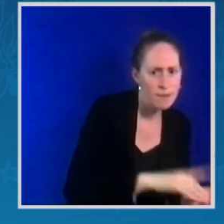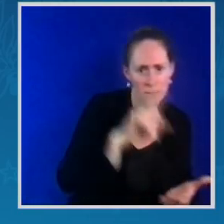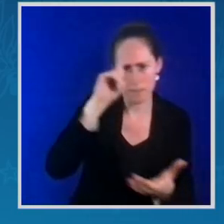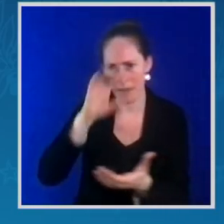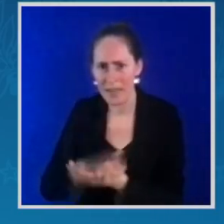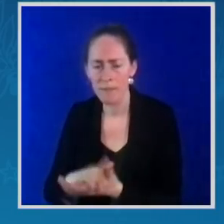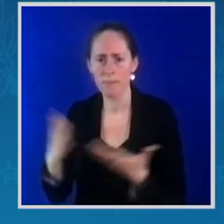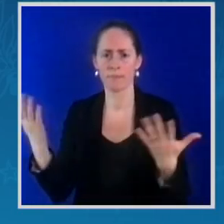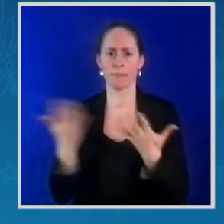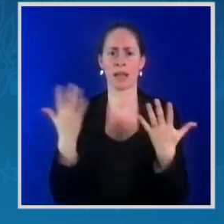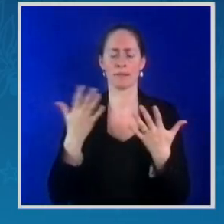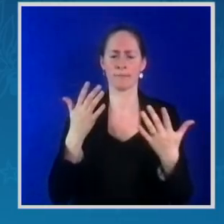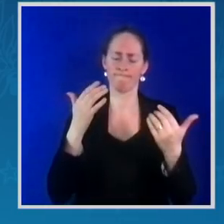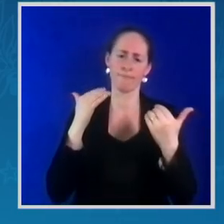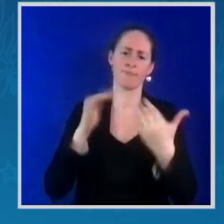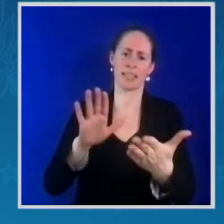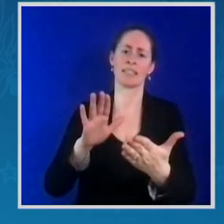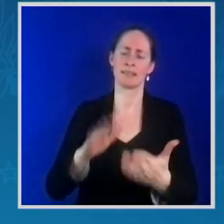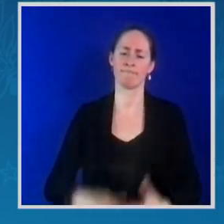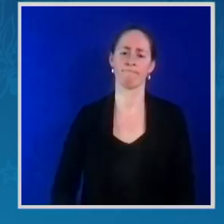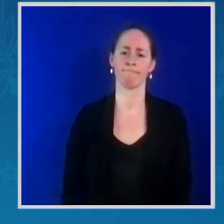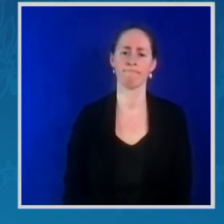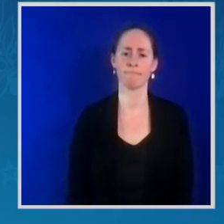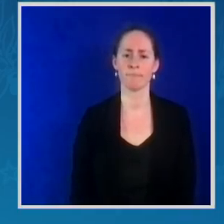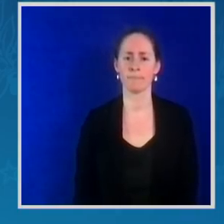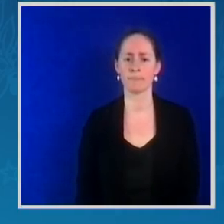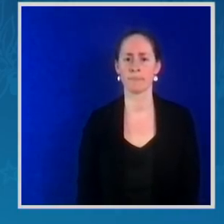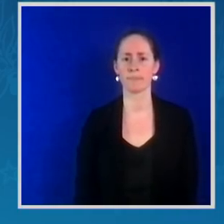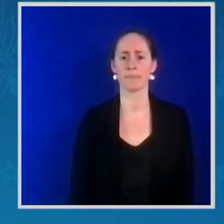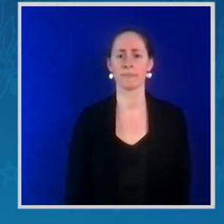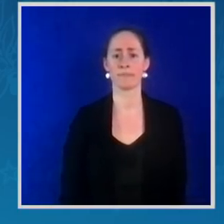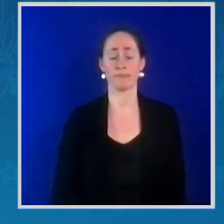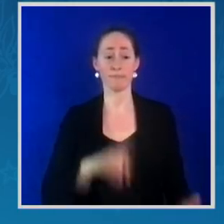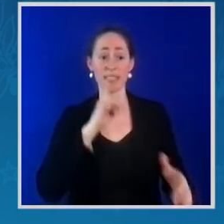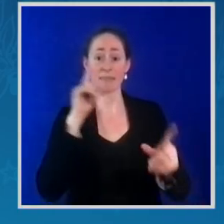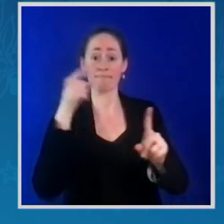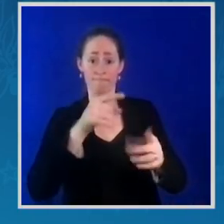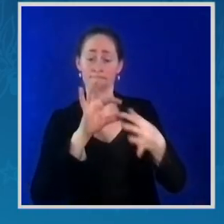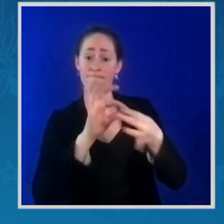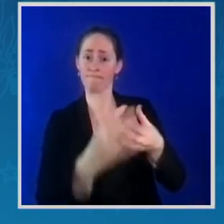There's a part of it that is grassroots, and it's going to be about organizing folks on the ground